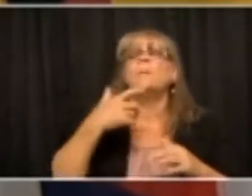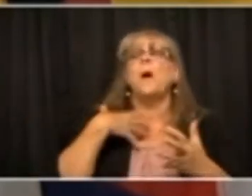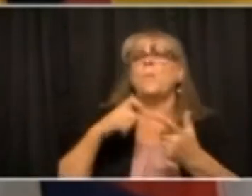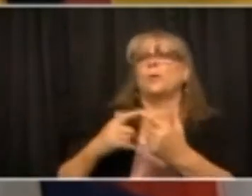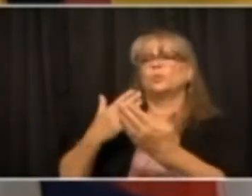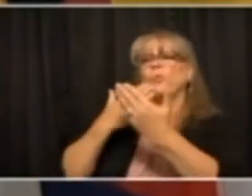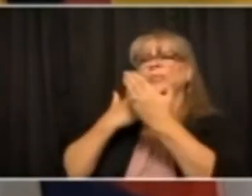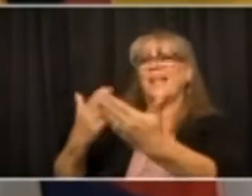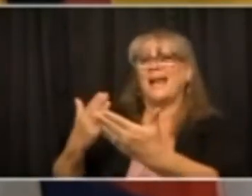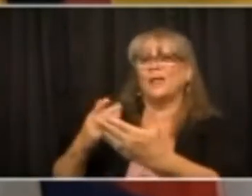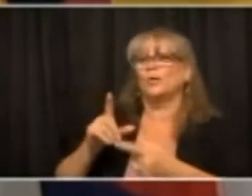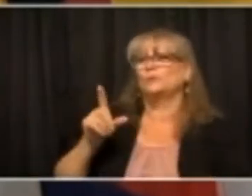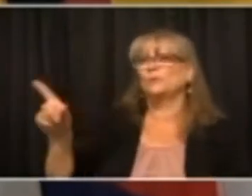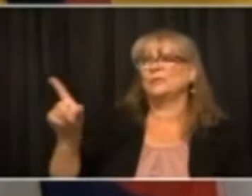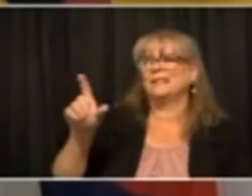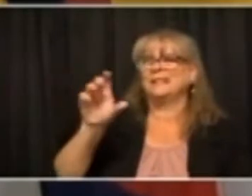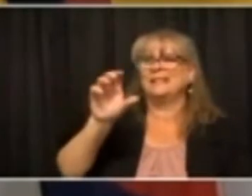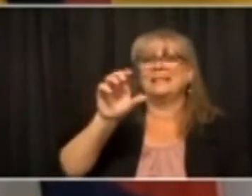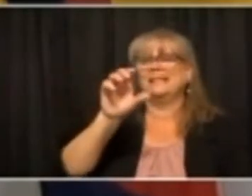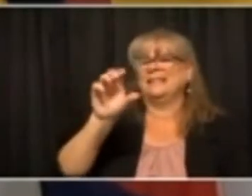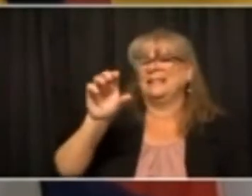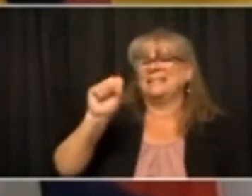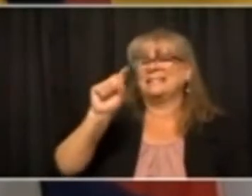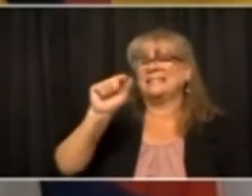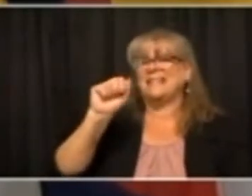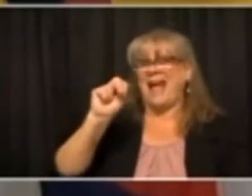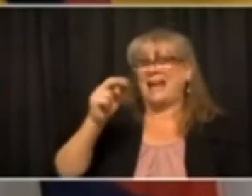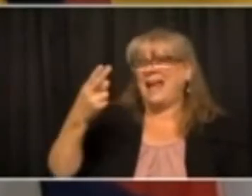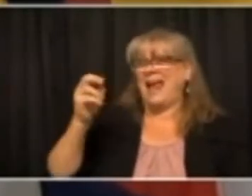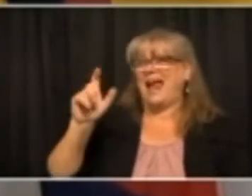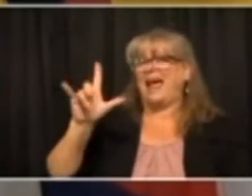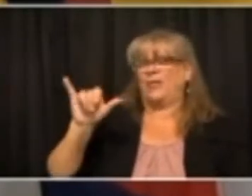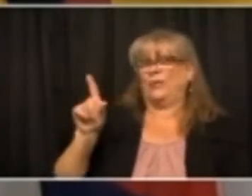for their efforts to proactively prepare for this year's fire season we